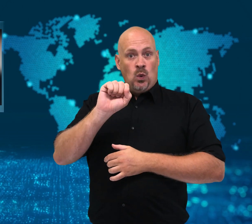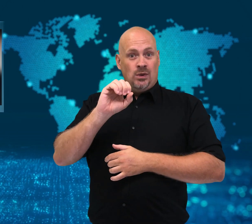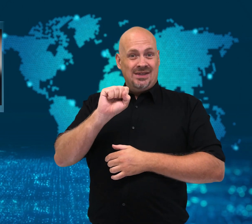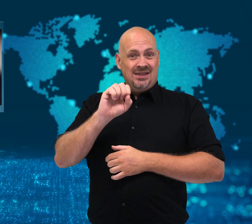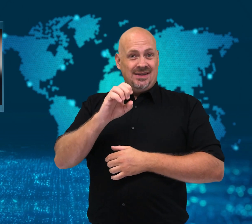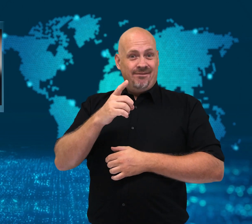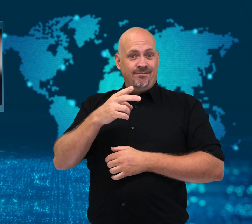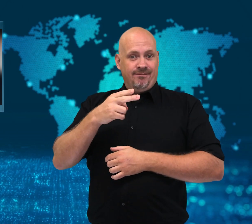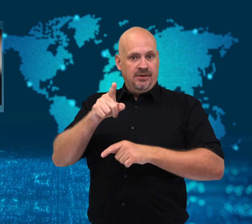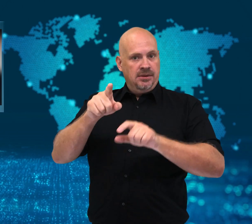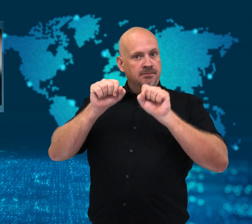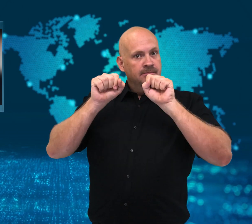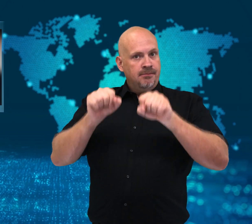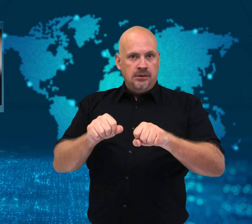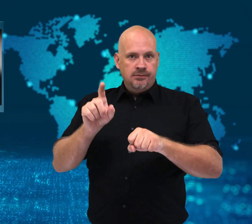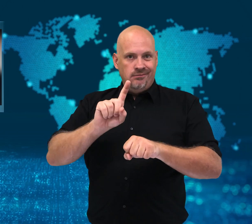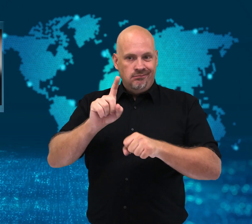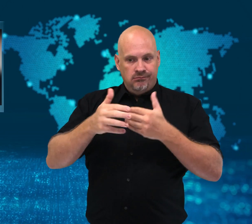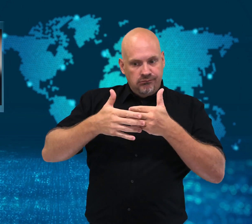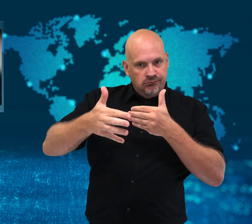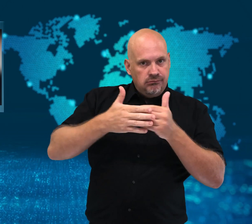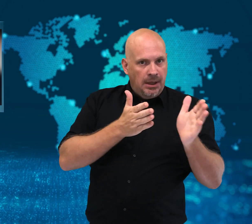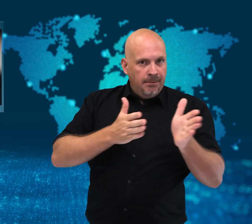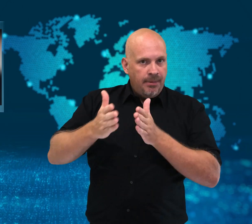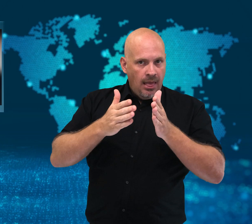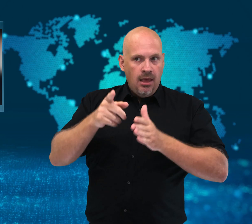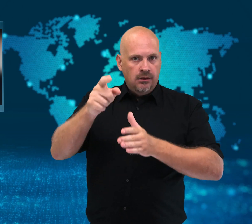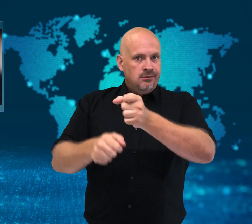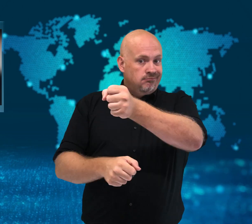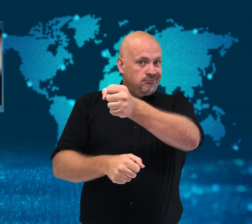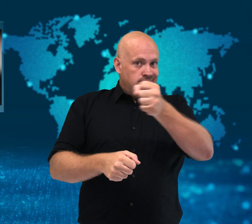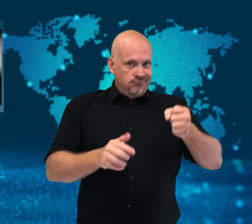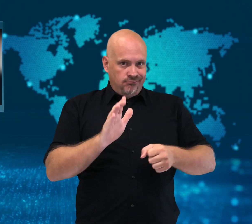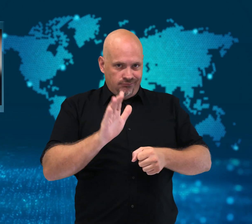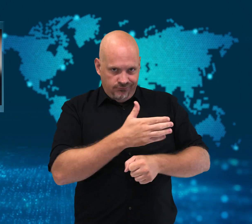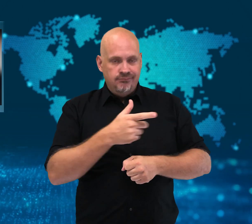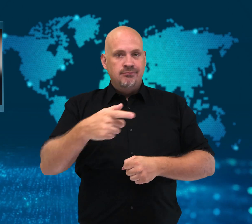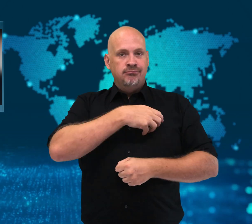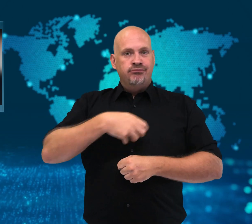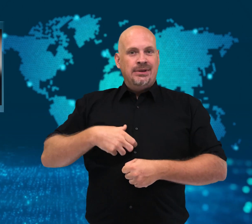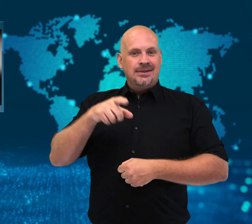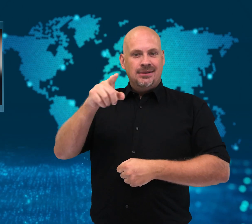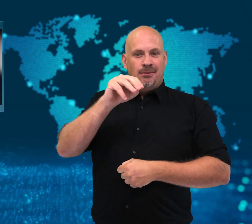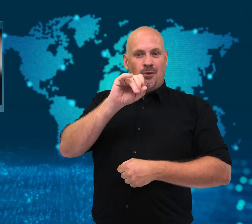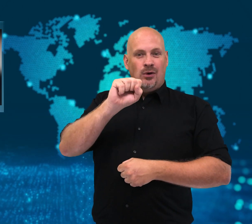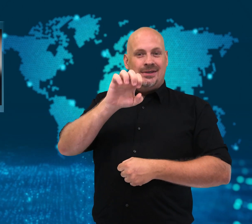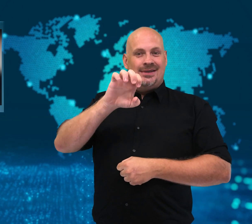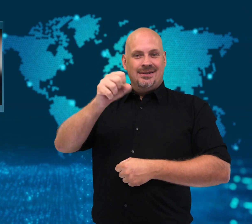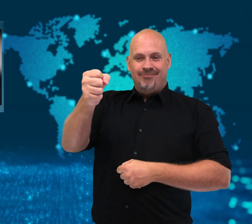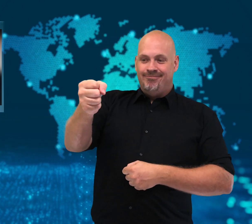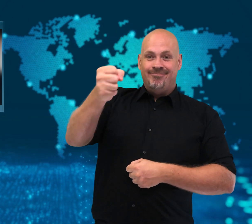some believe that Ariel Henry, his replacement,